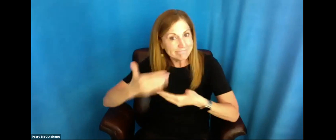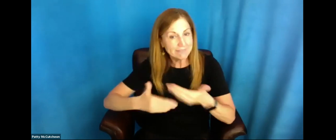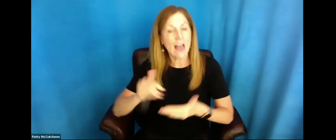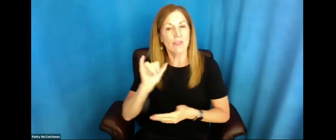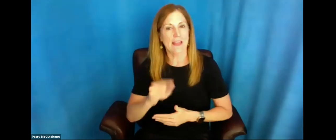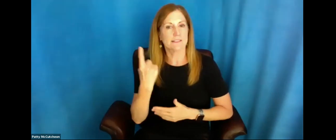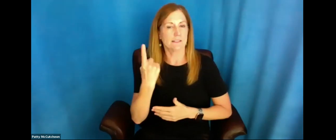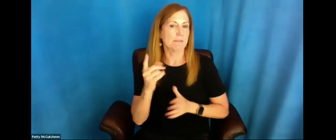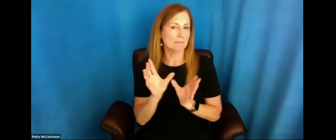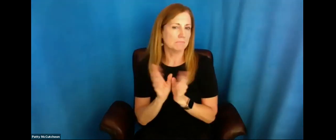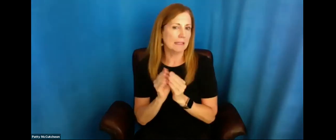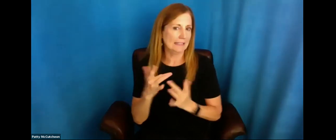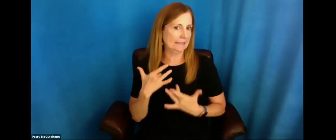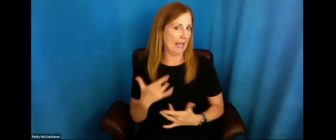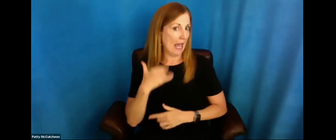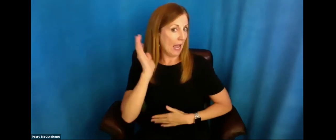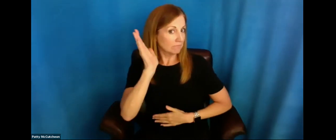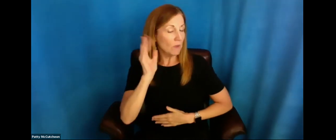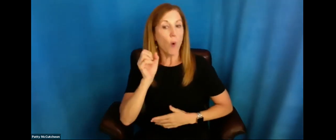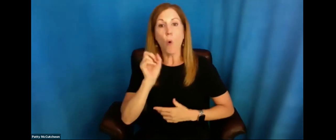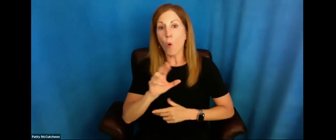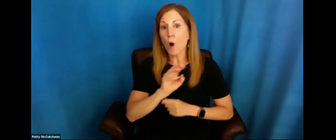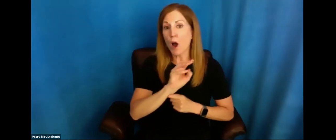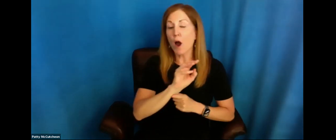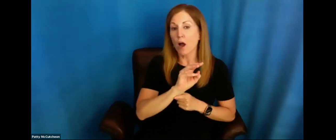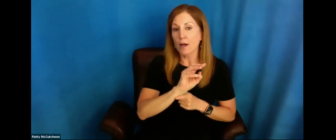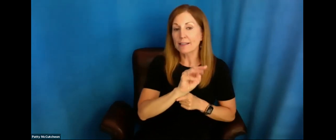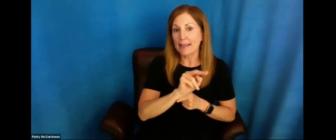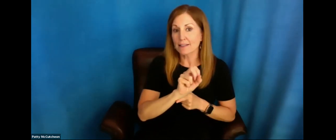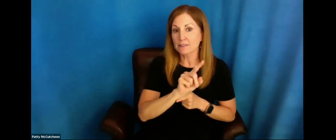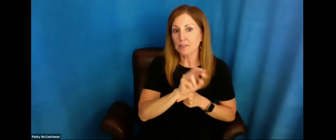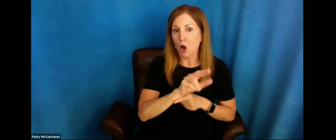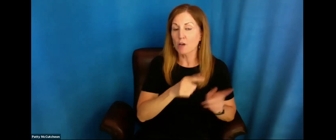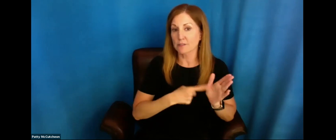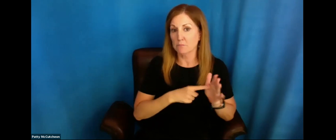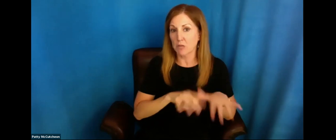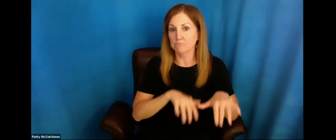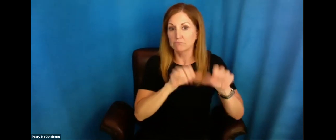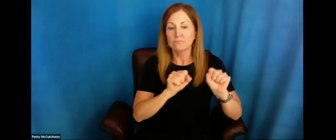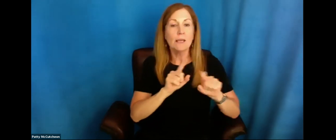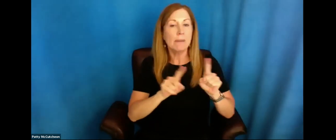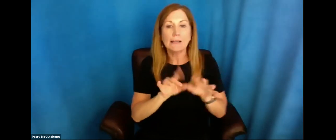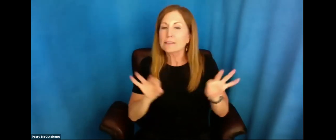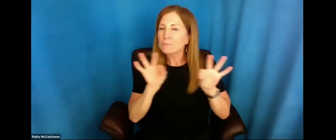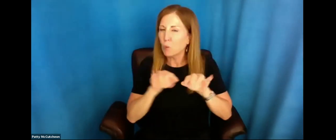Sometimes that Mr. Mussa convenes. But we really enjoy working with you. And it's very important that we do that this year in